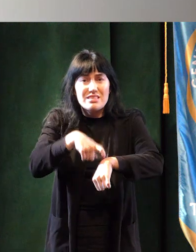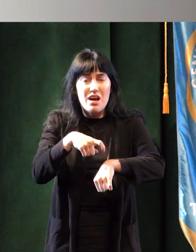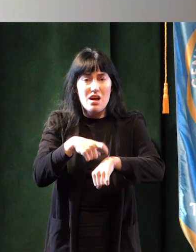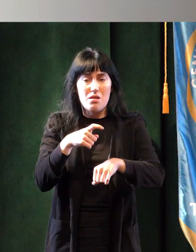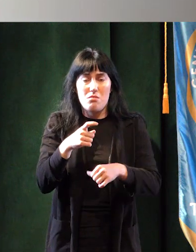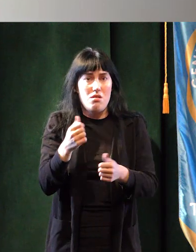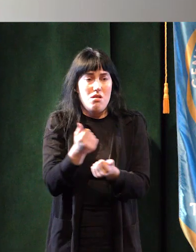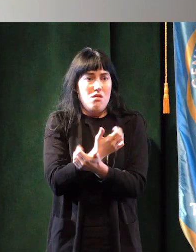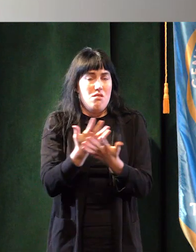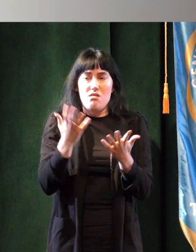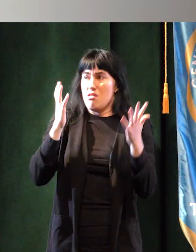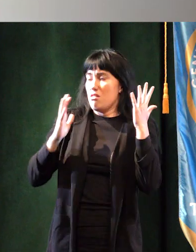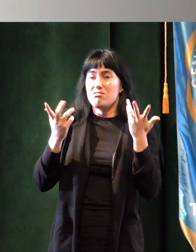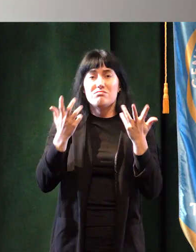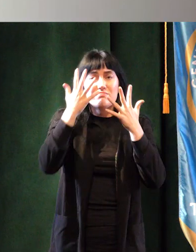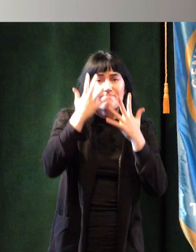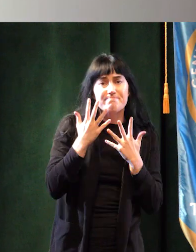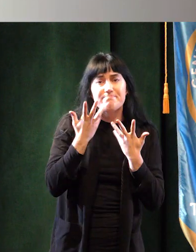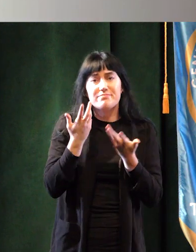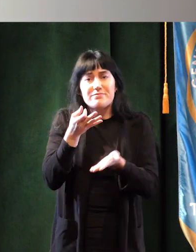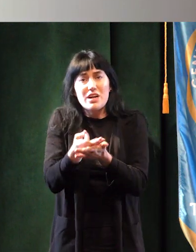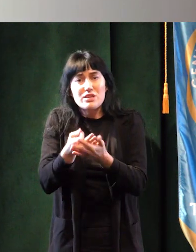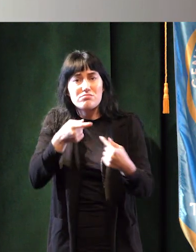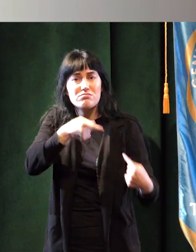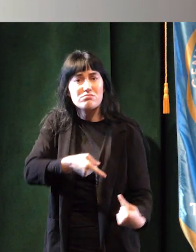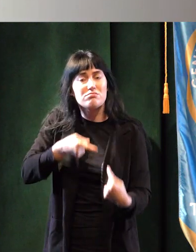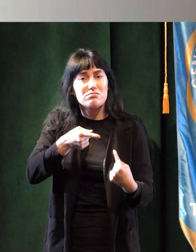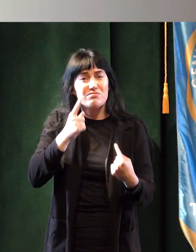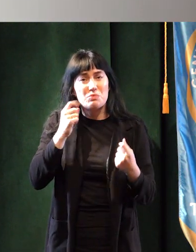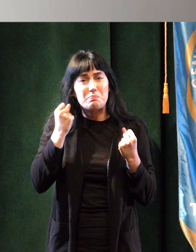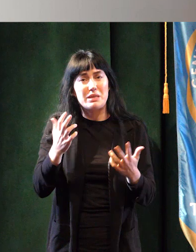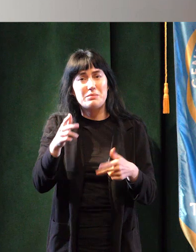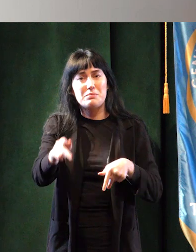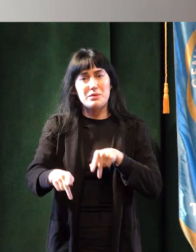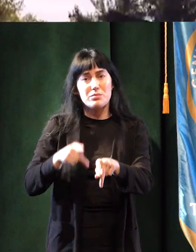great disruption that has brought grief and financial difficulty to many the